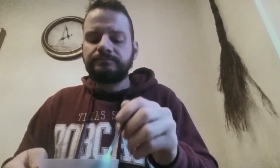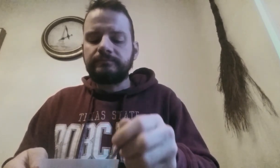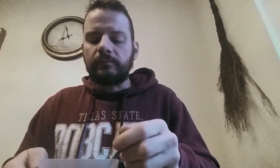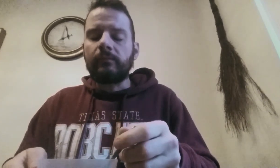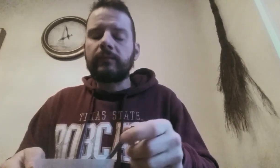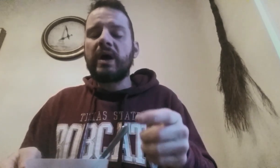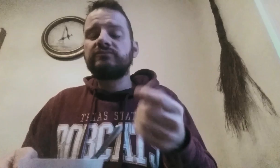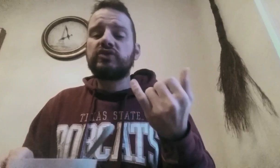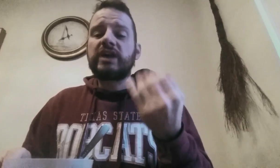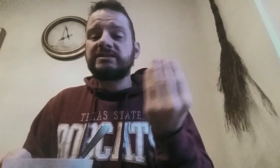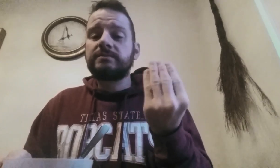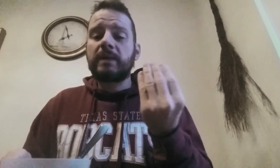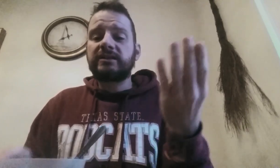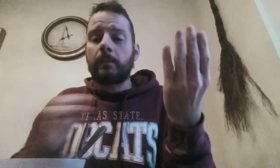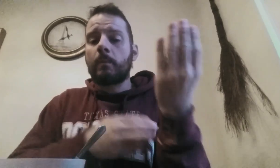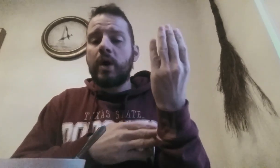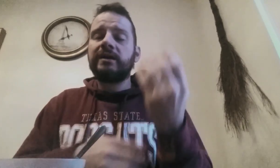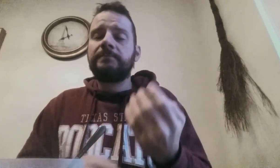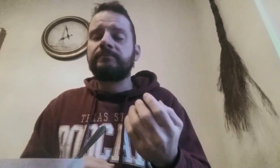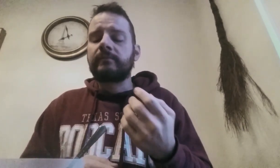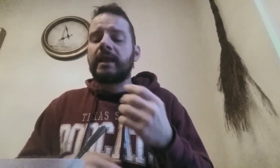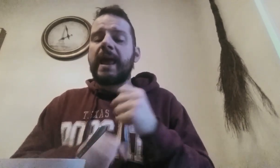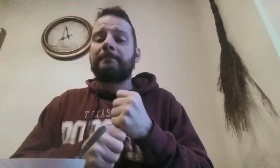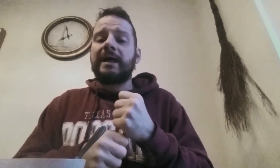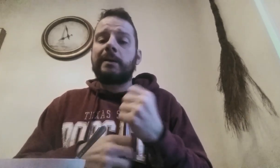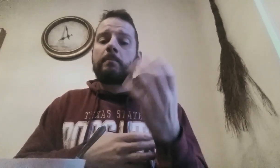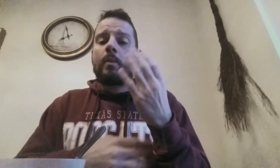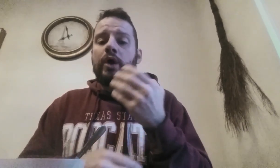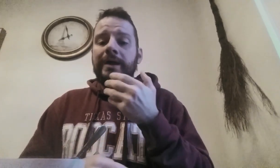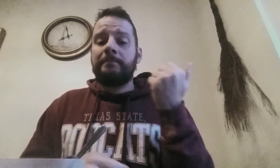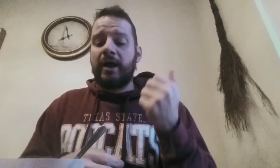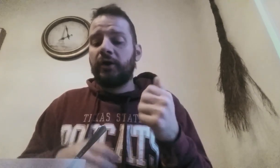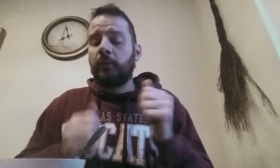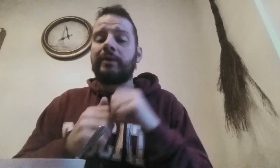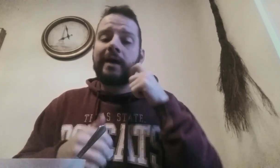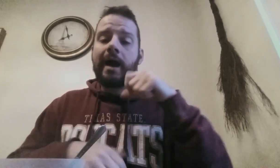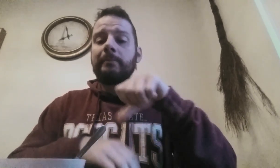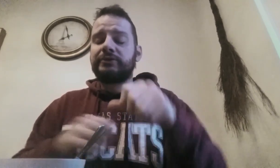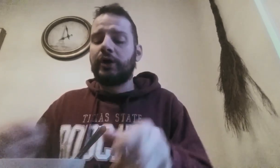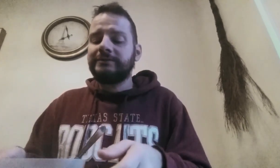Today is Monday morning -- it makes this morning better with apple sauce.